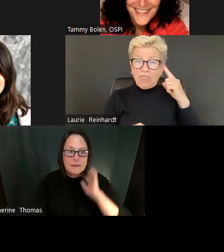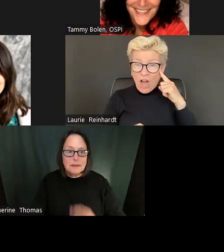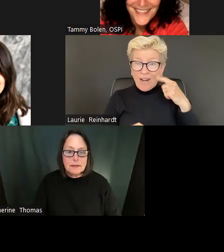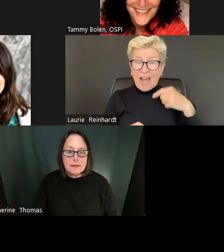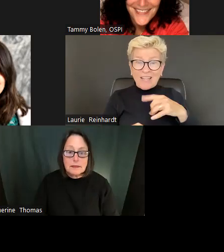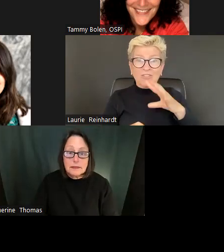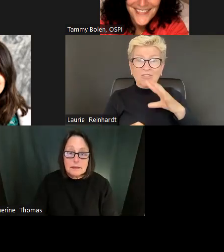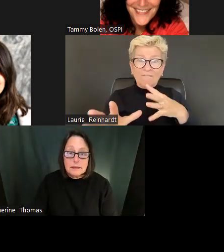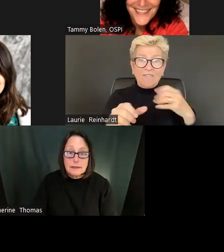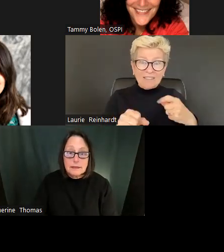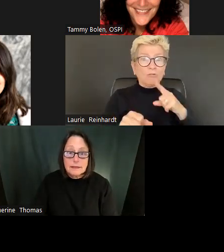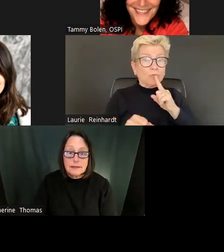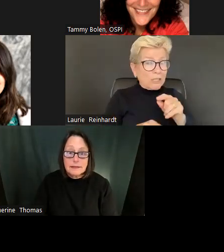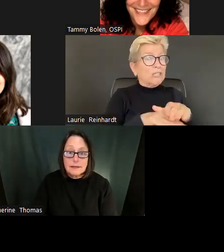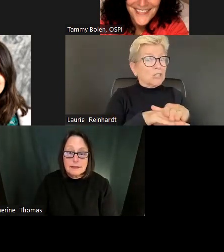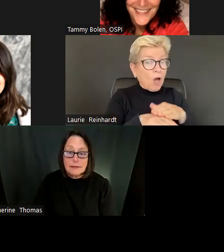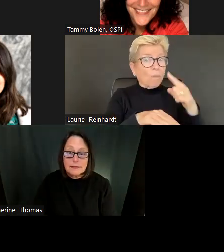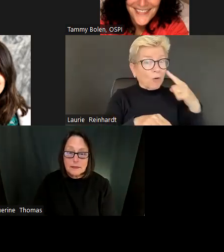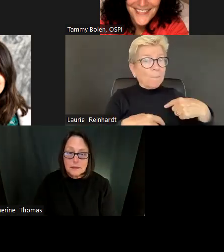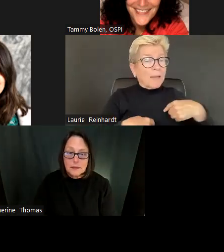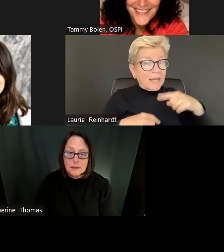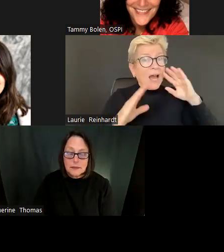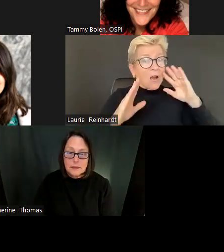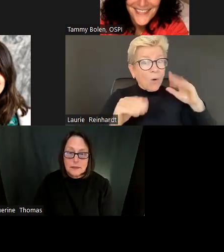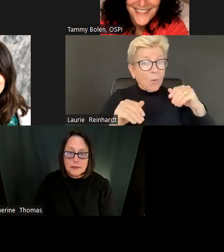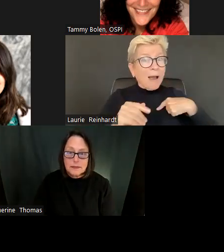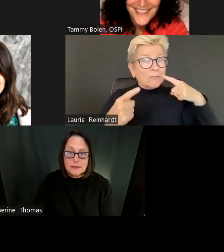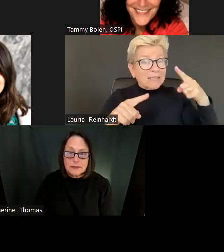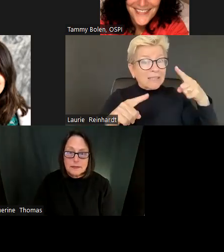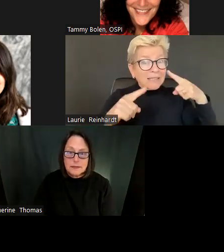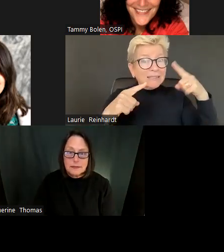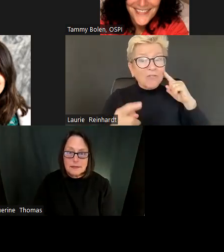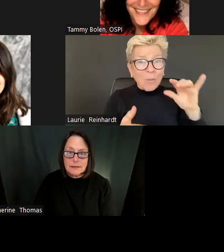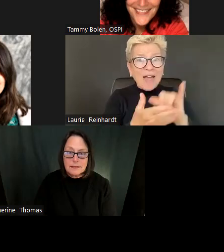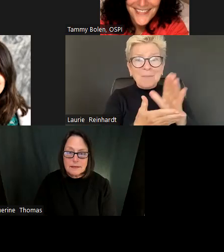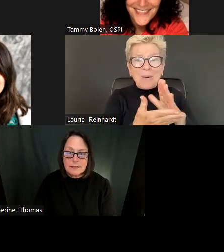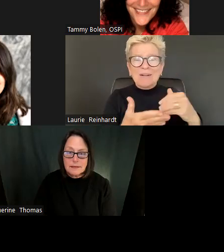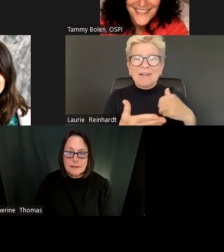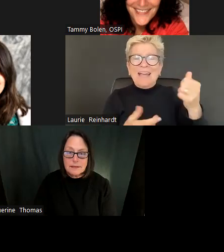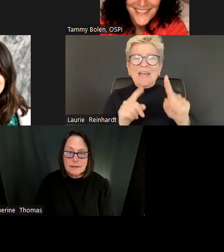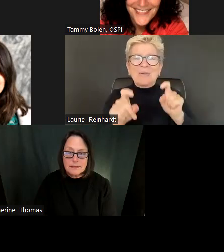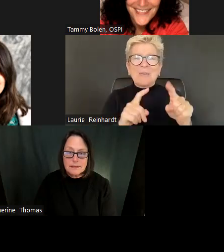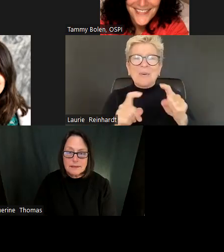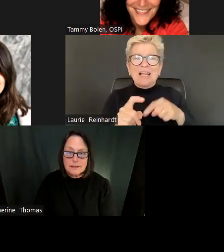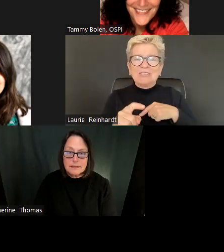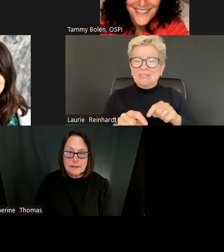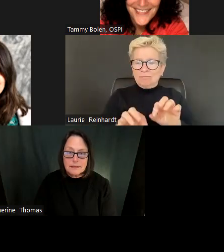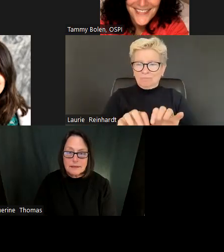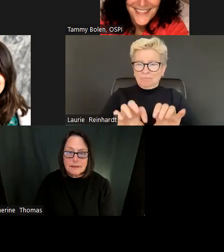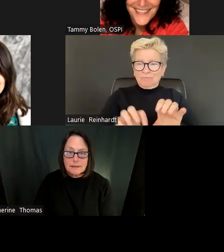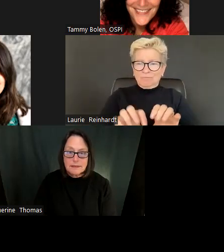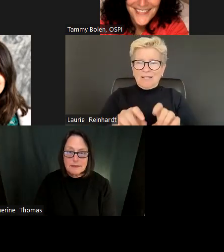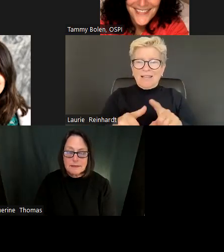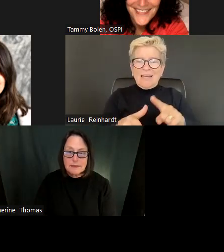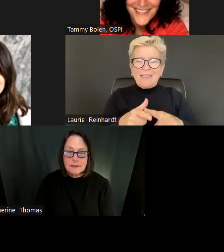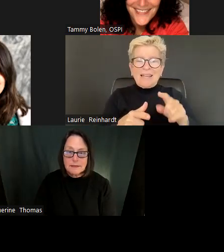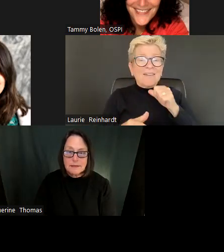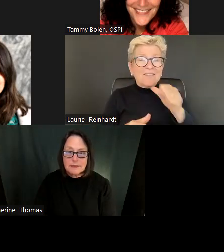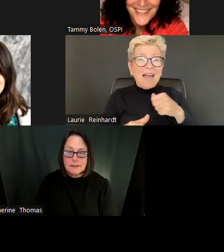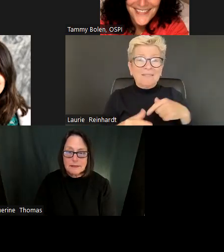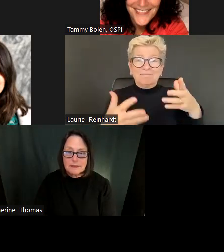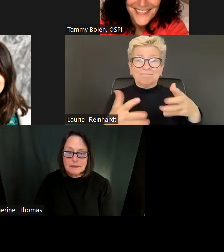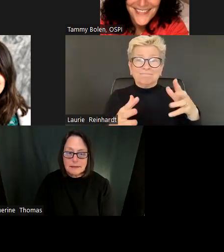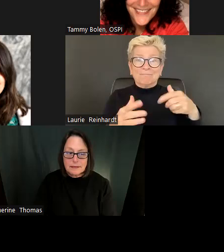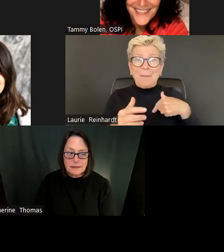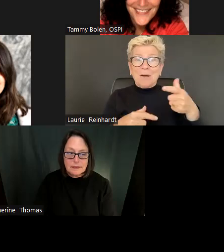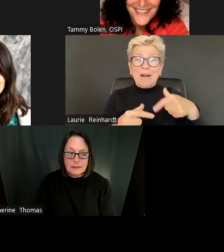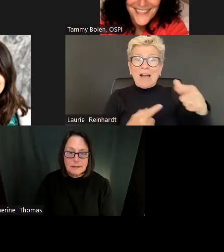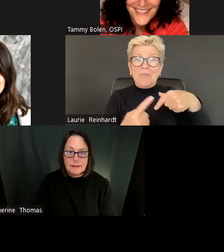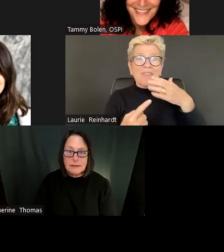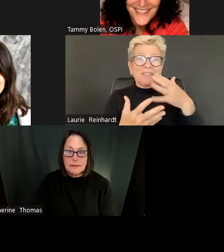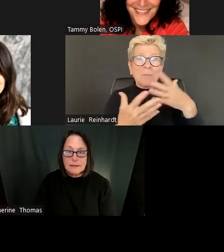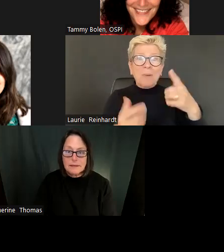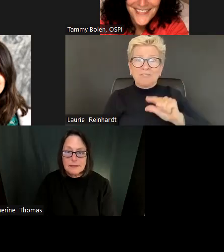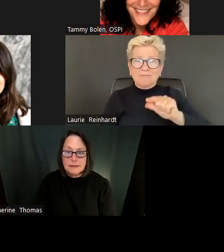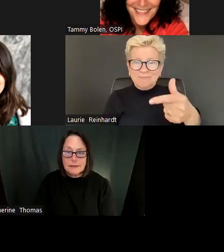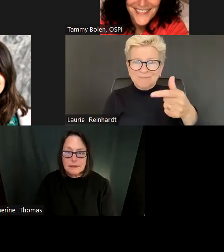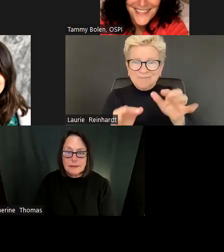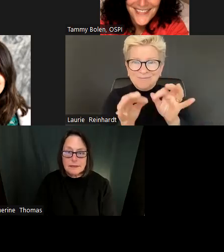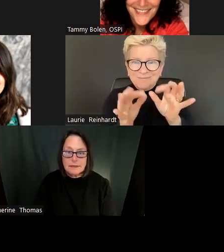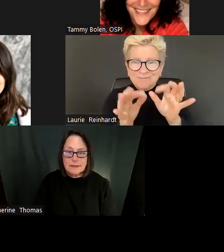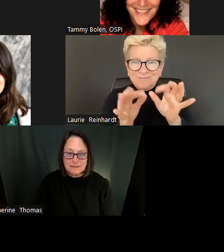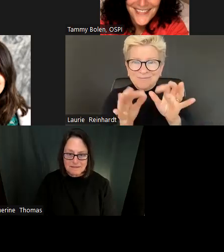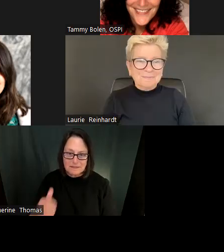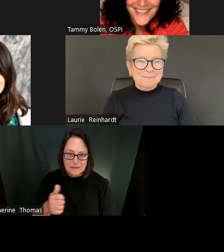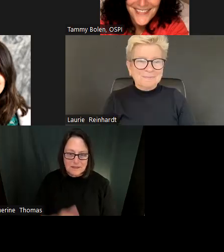Their work so that's what you have from me today I hope you found it somewhat useful and engaging I think I was pretty slow.